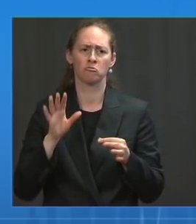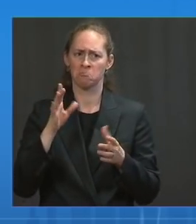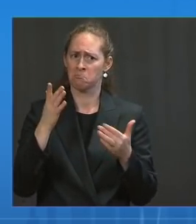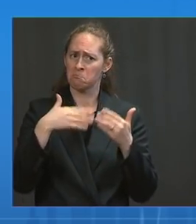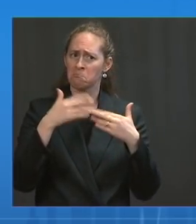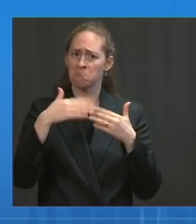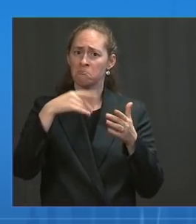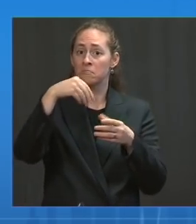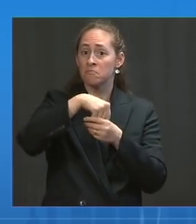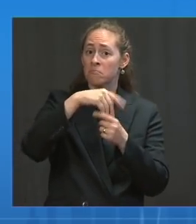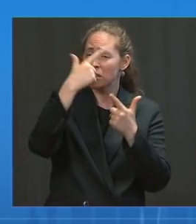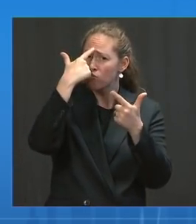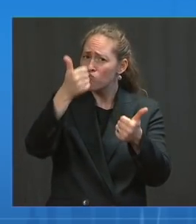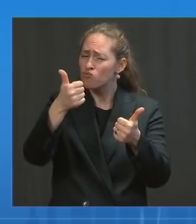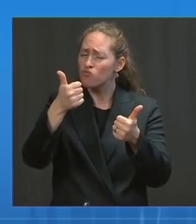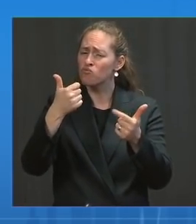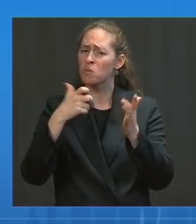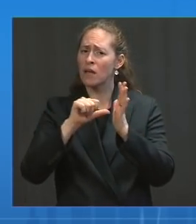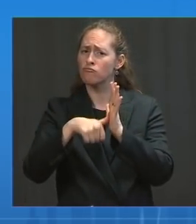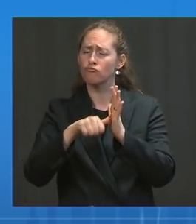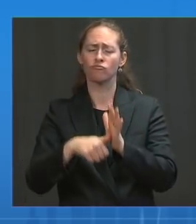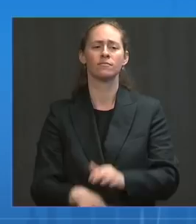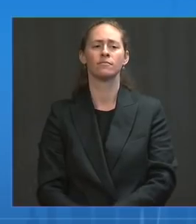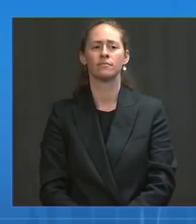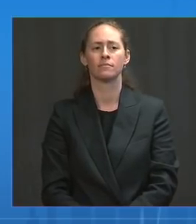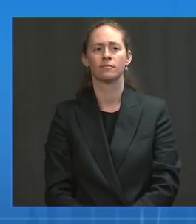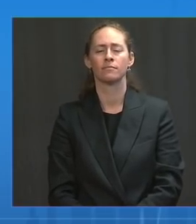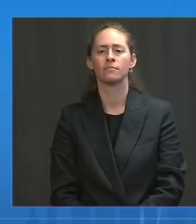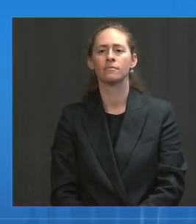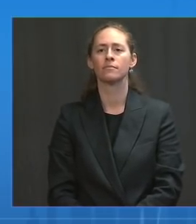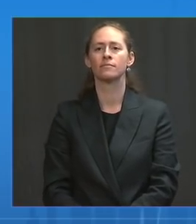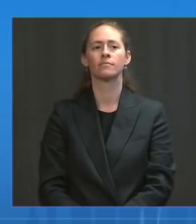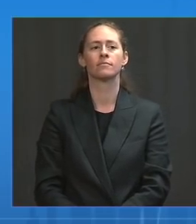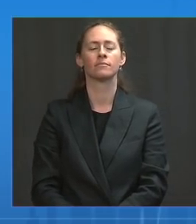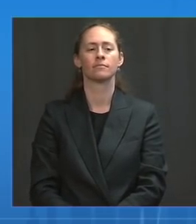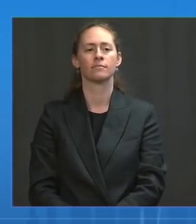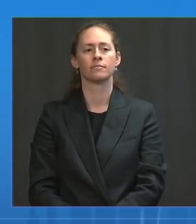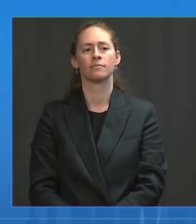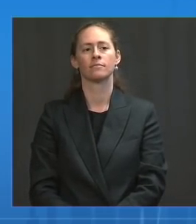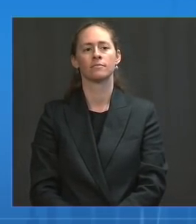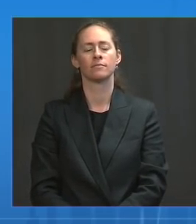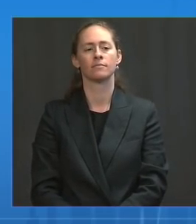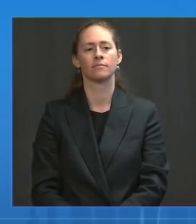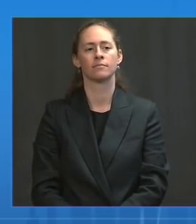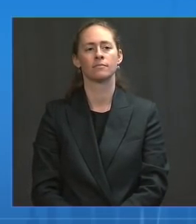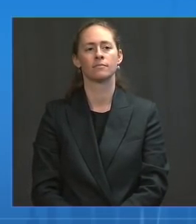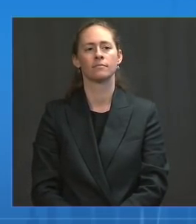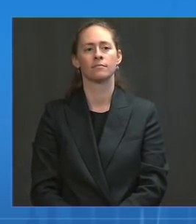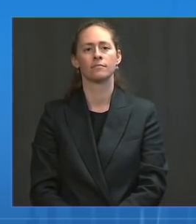in an area where there's a high degree of viral dynamics and a low degree of vaccination,